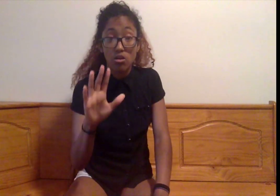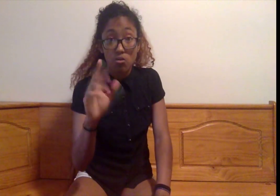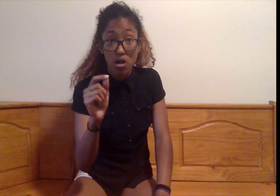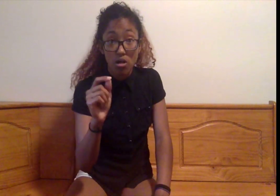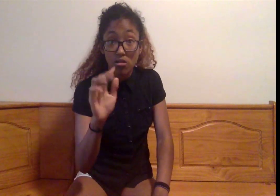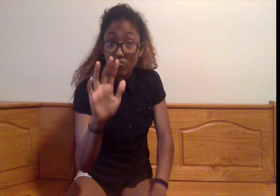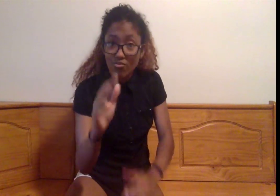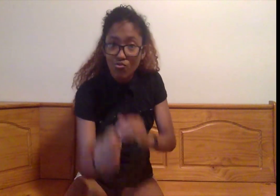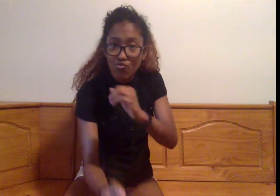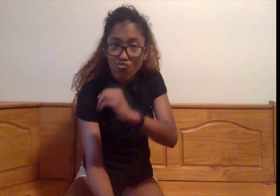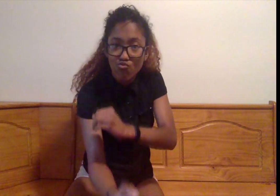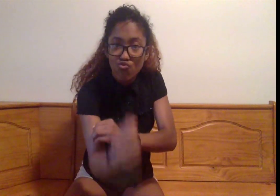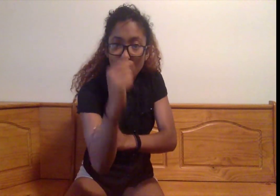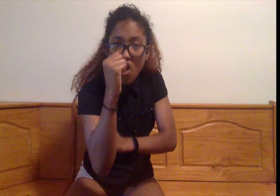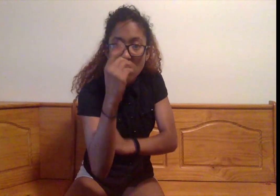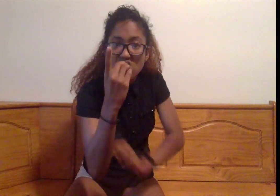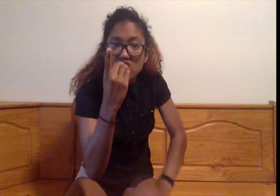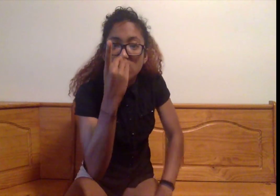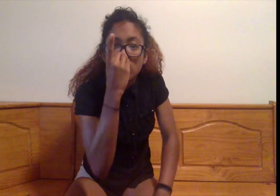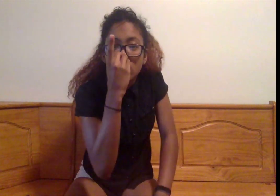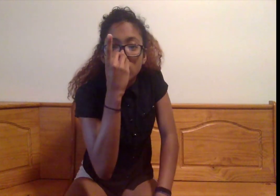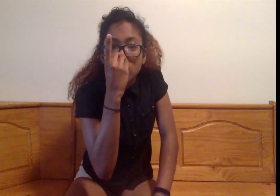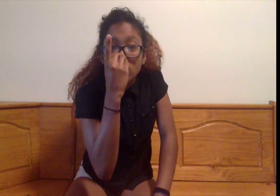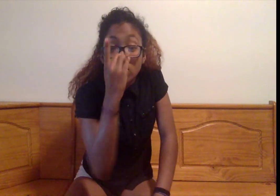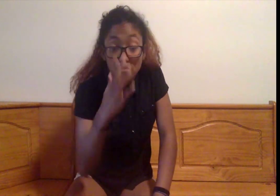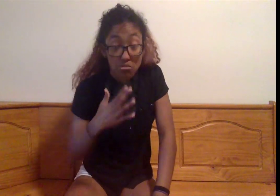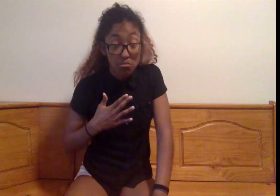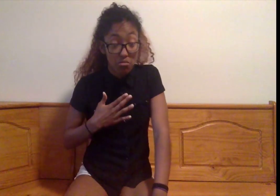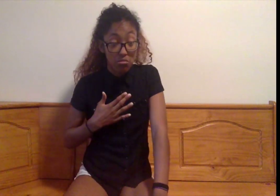which was pushing your erect dick in your pants